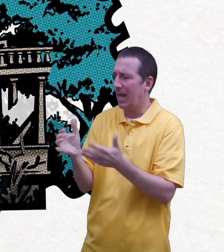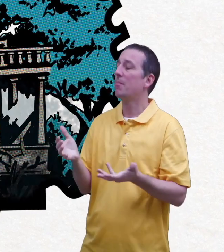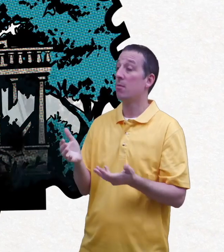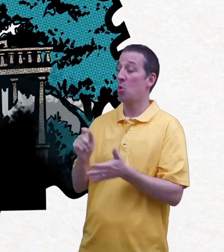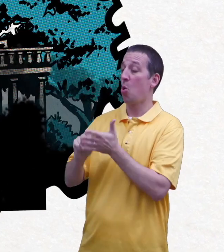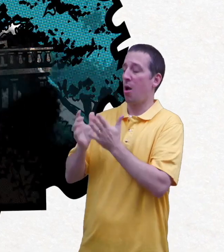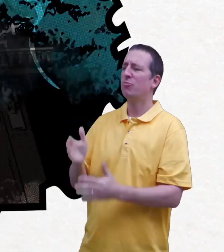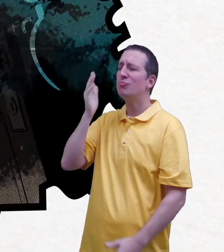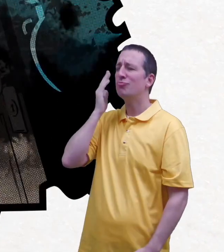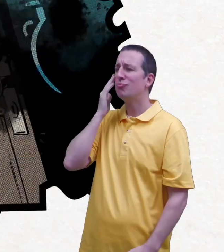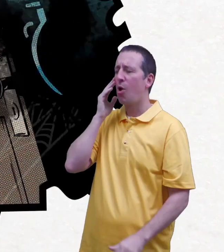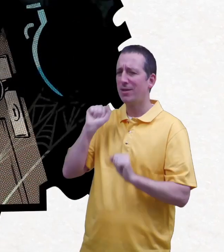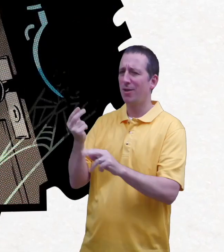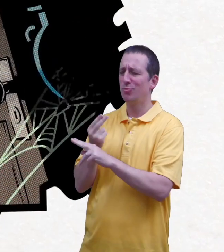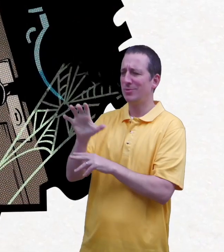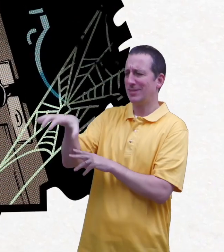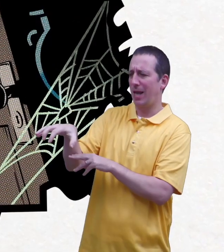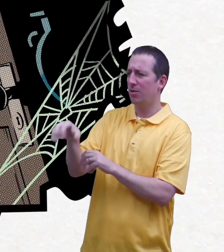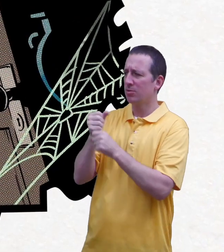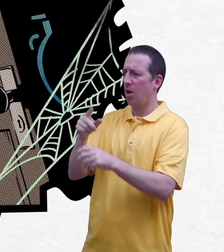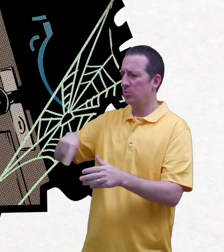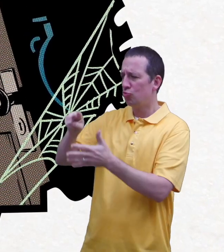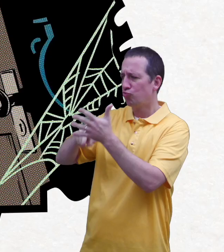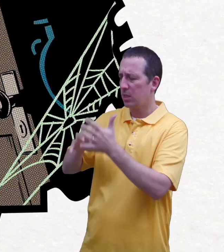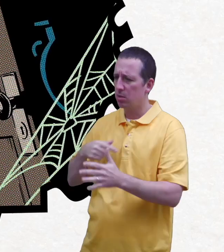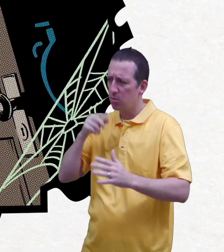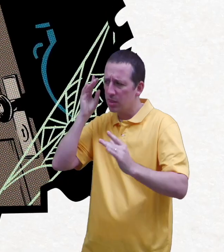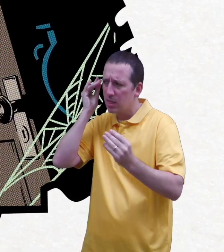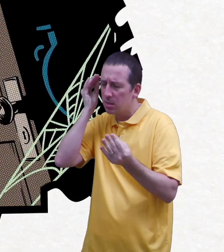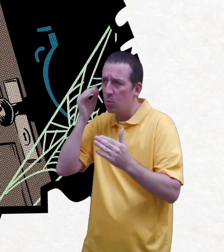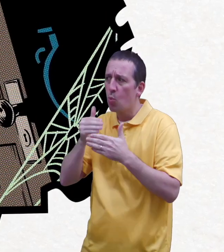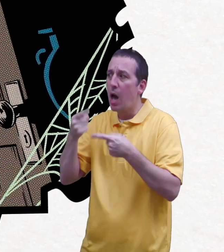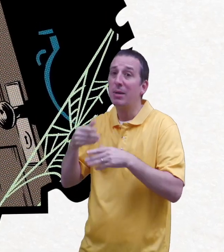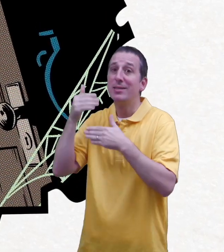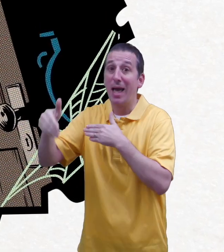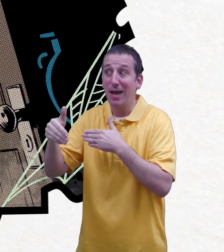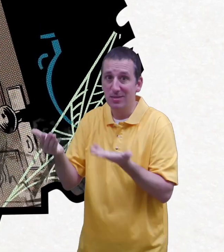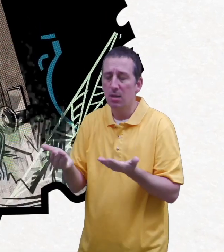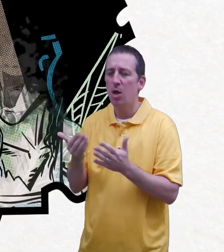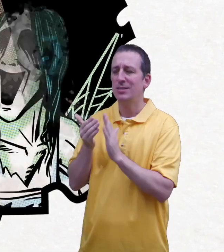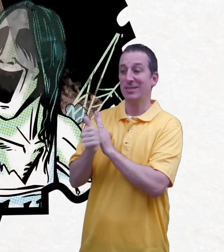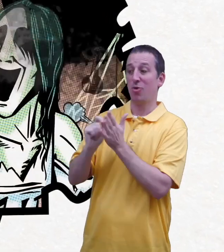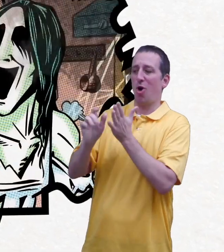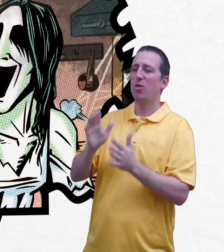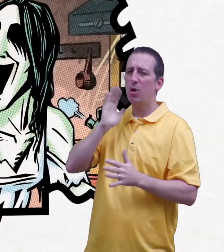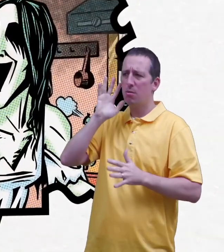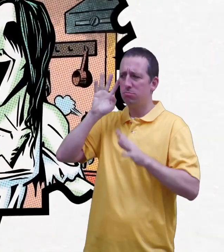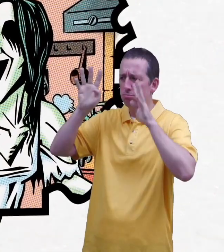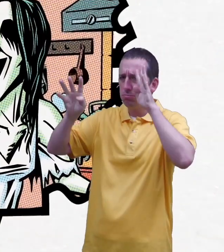what could happen in this story. And a good author will get creative with settings,